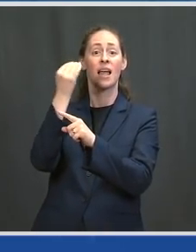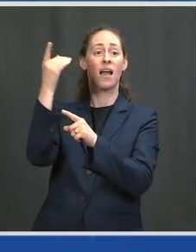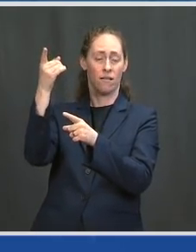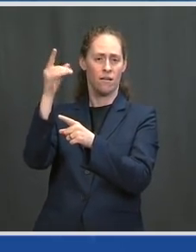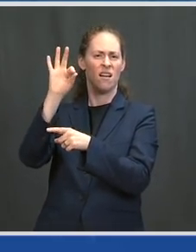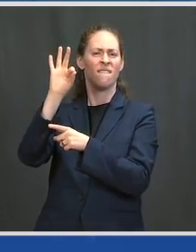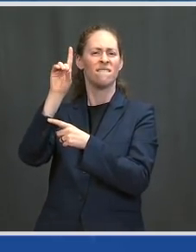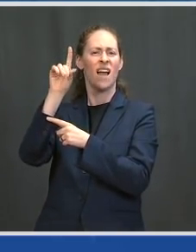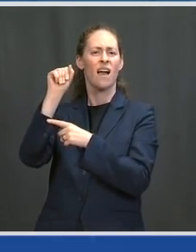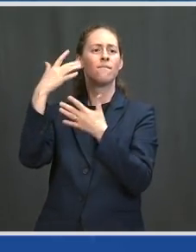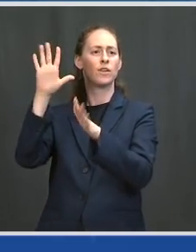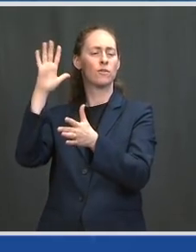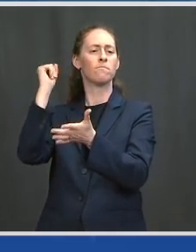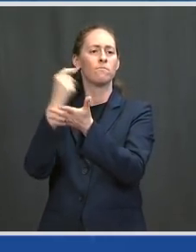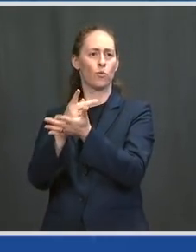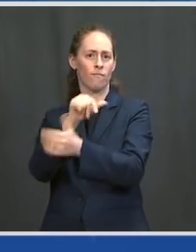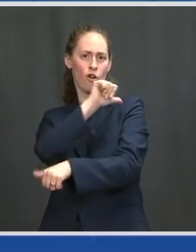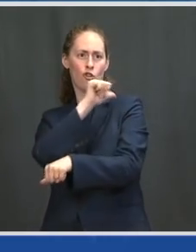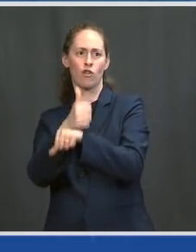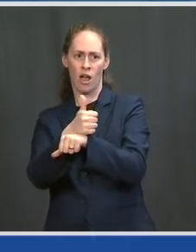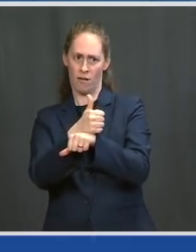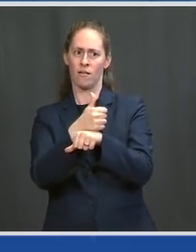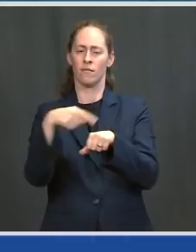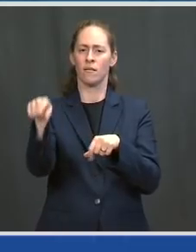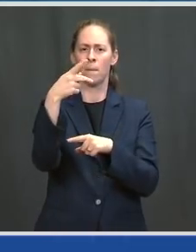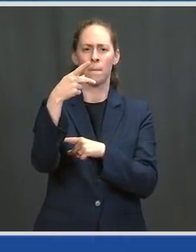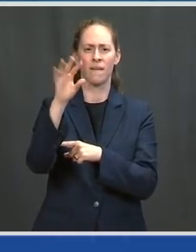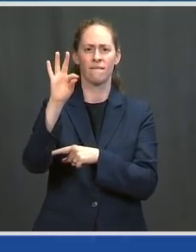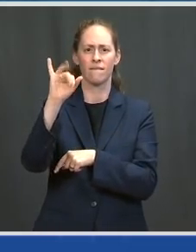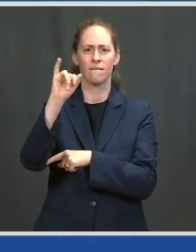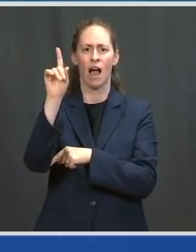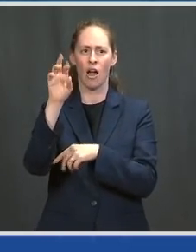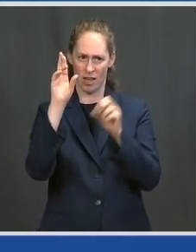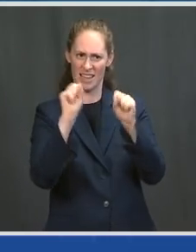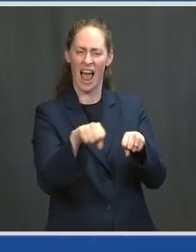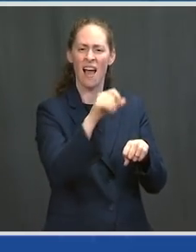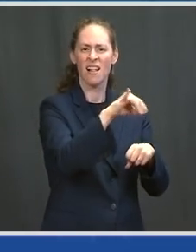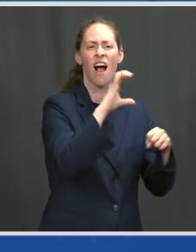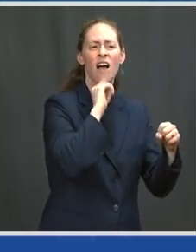12 and up. Today, an independent advisory committee to the Centers